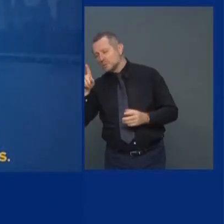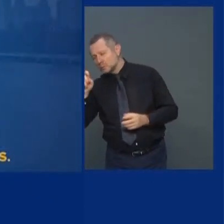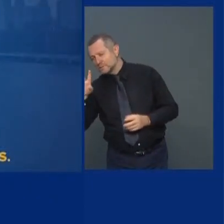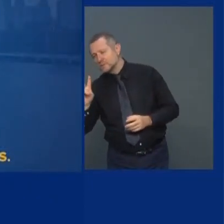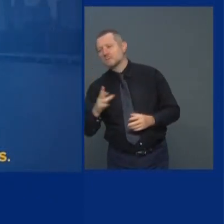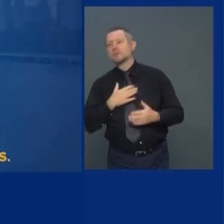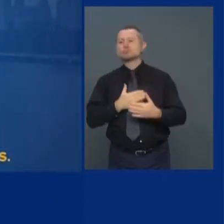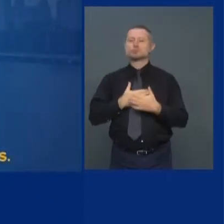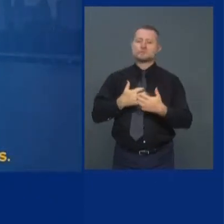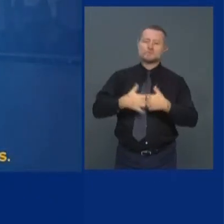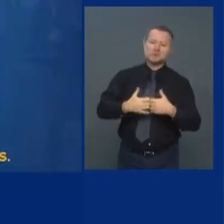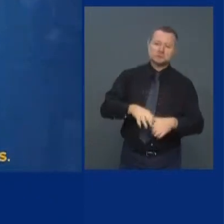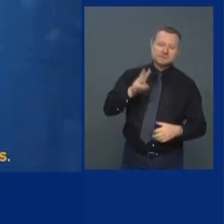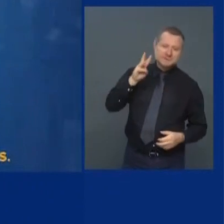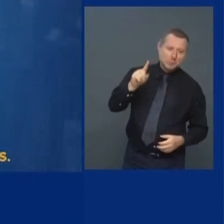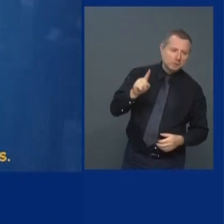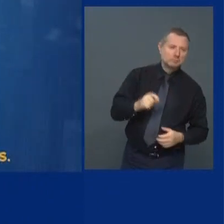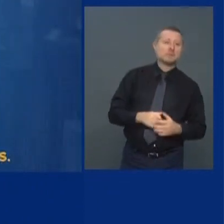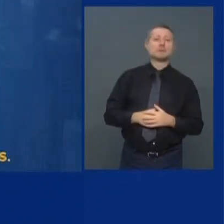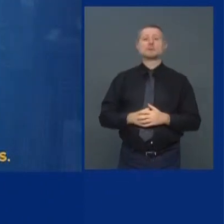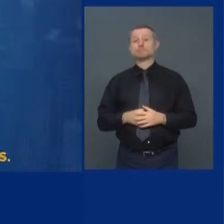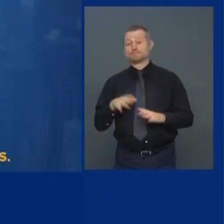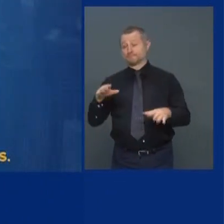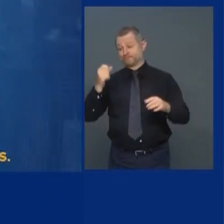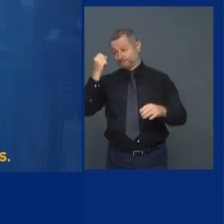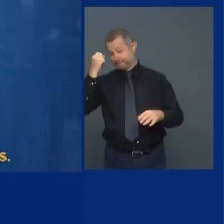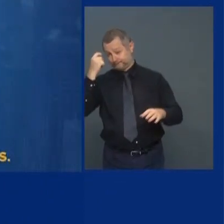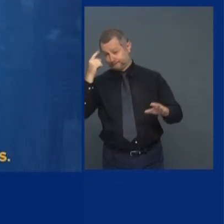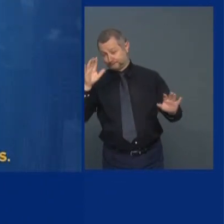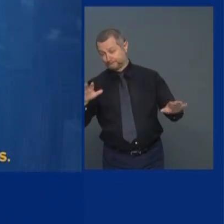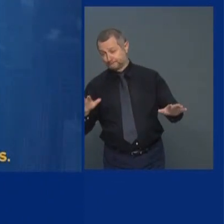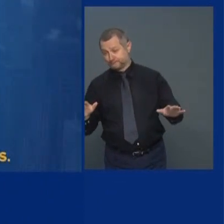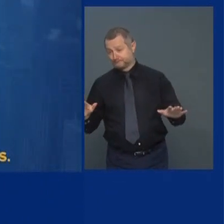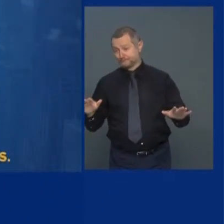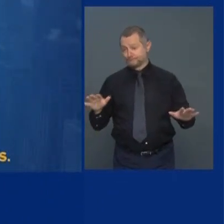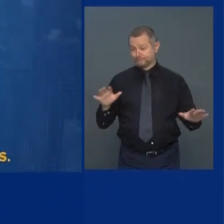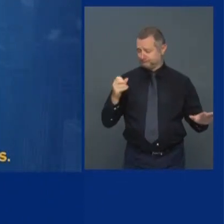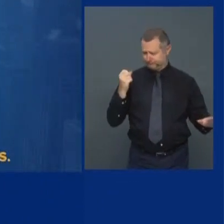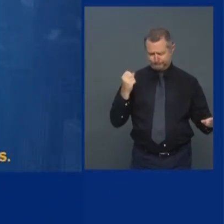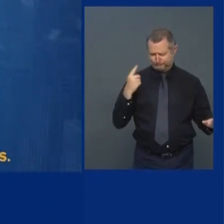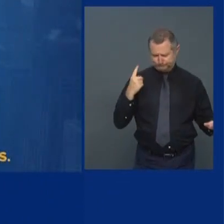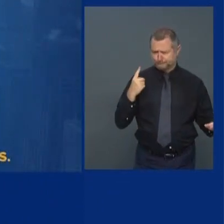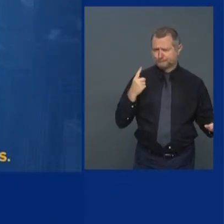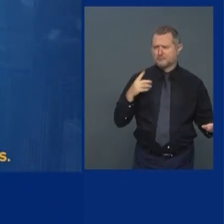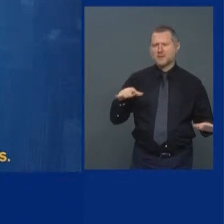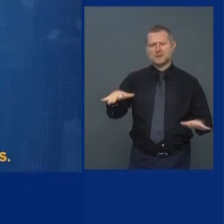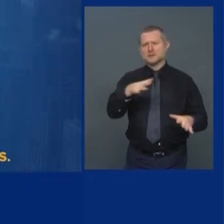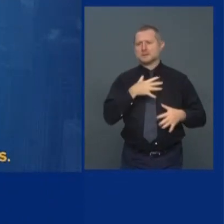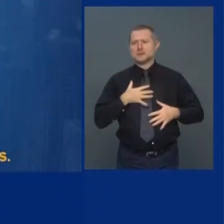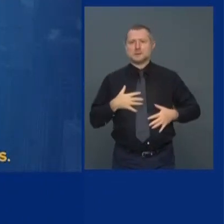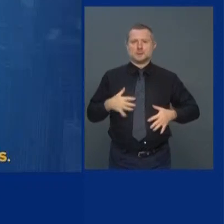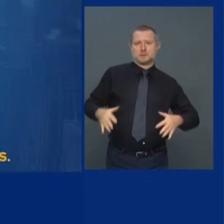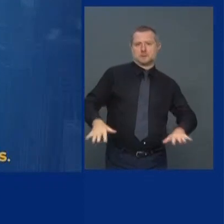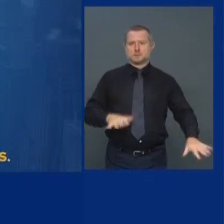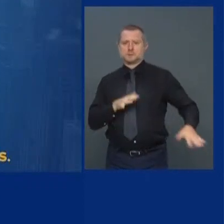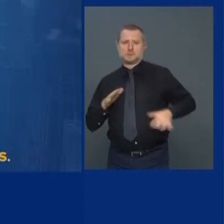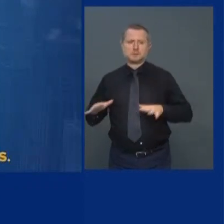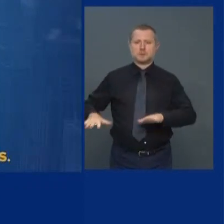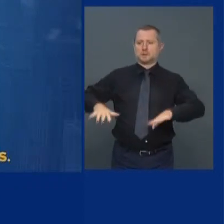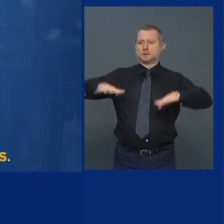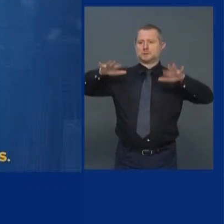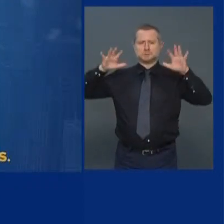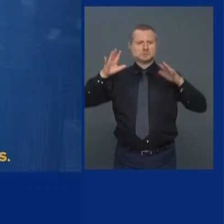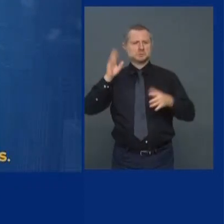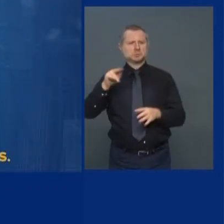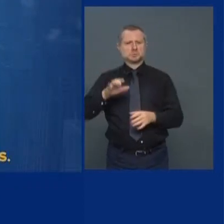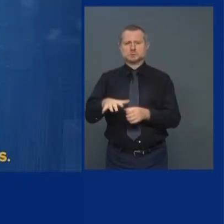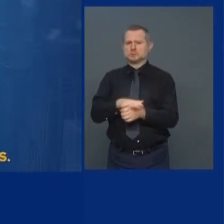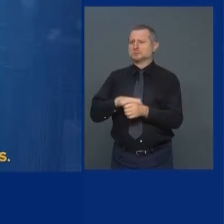NUMBER OF HOSPITALIZATIONS, 571.